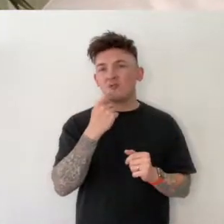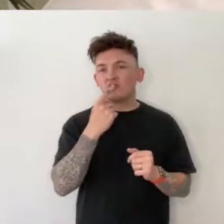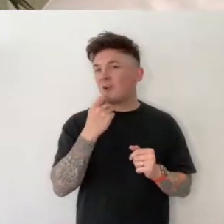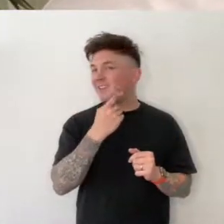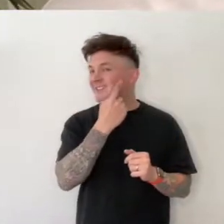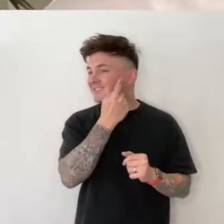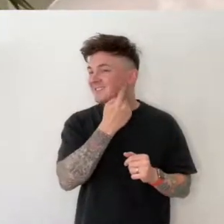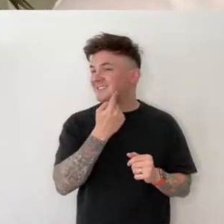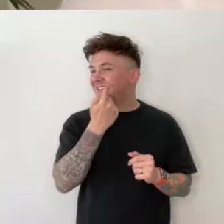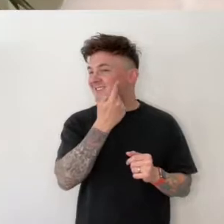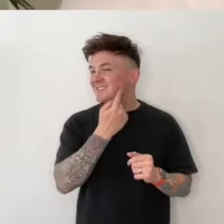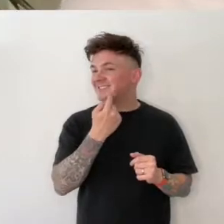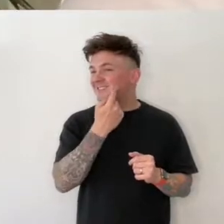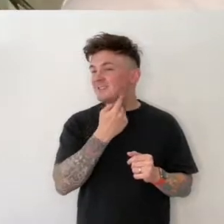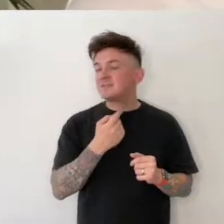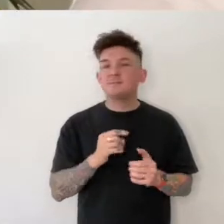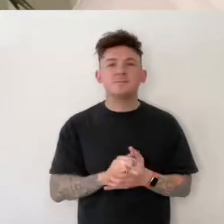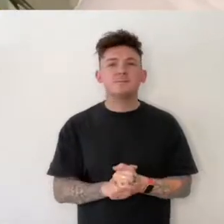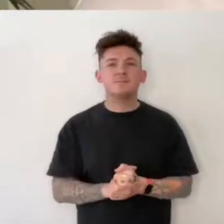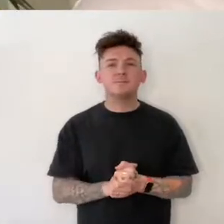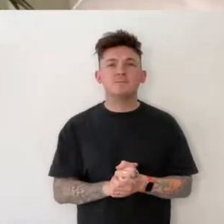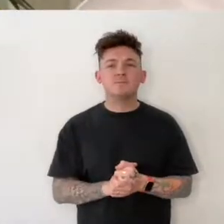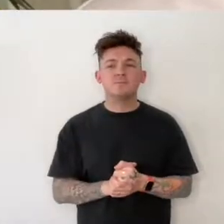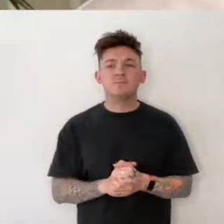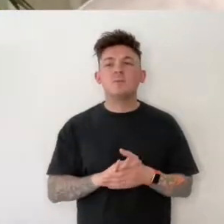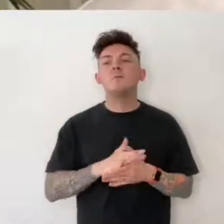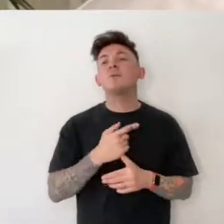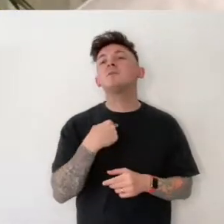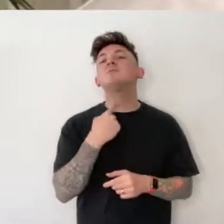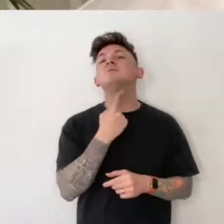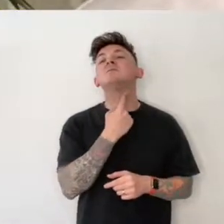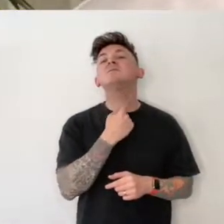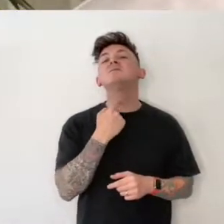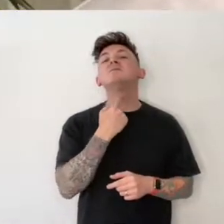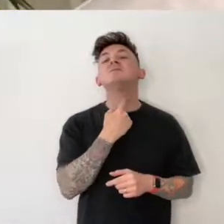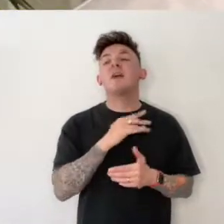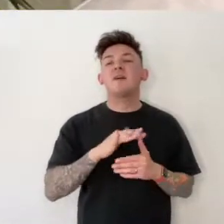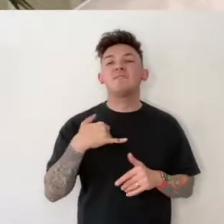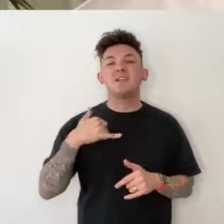that sounds cool! particularly here when i've had a shave i get like a red spot you may